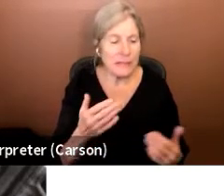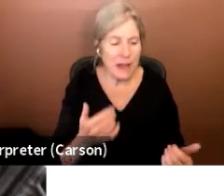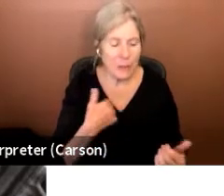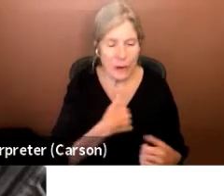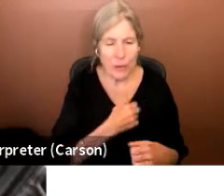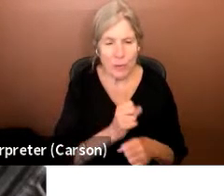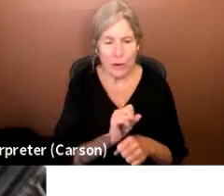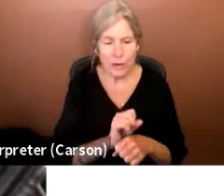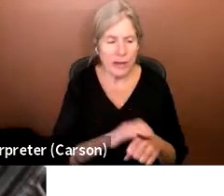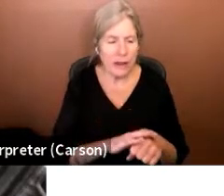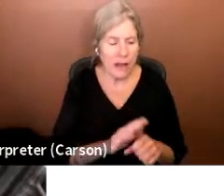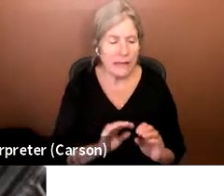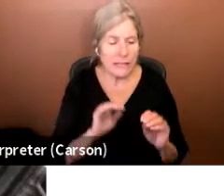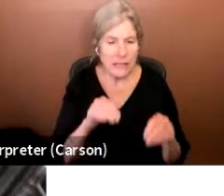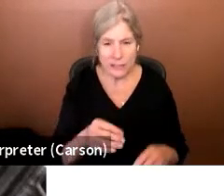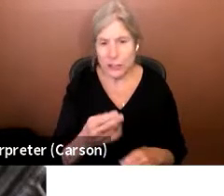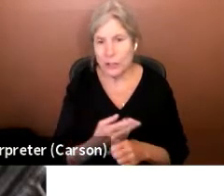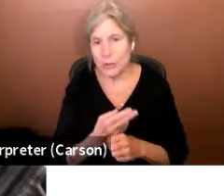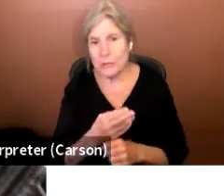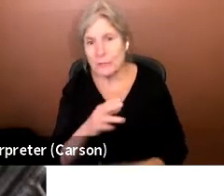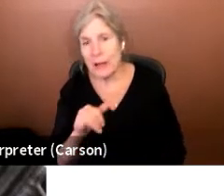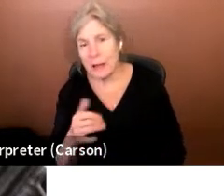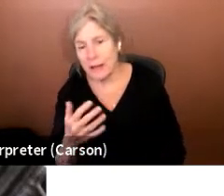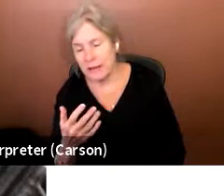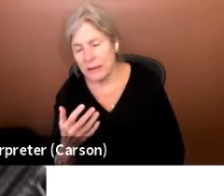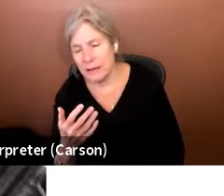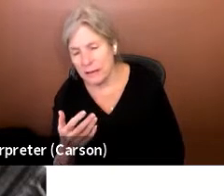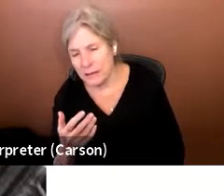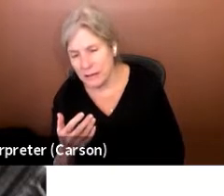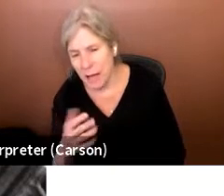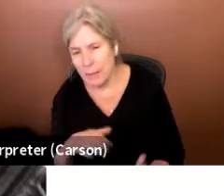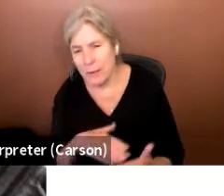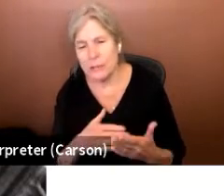installation that is used by music performers using the same